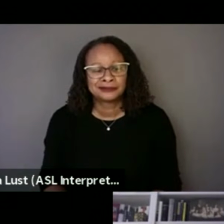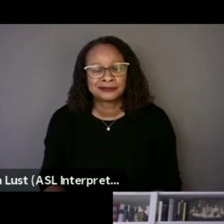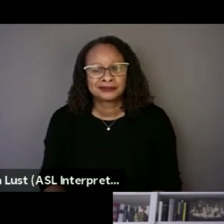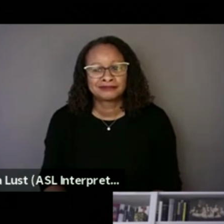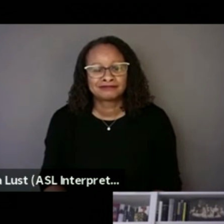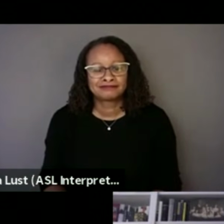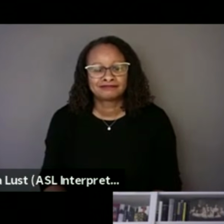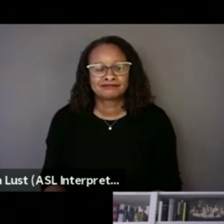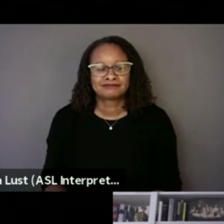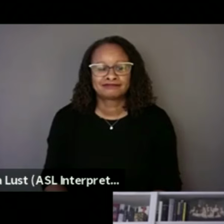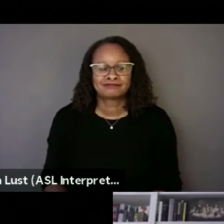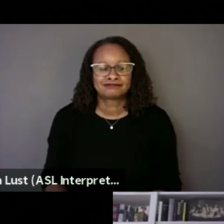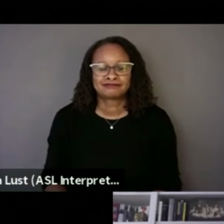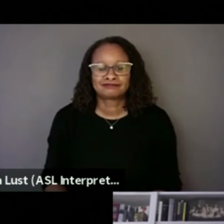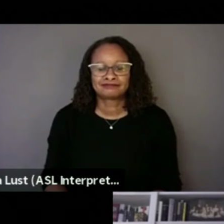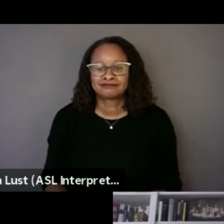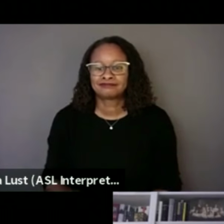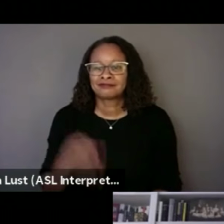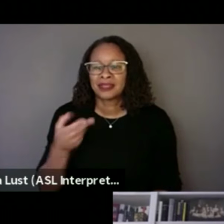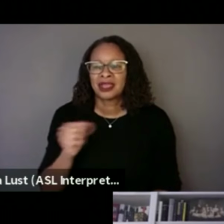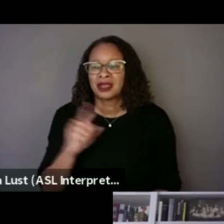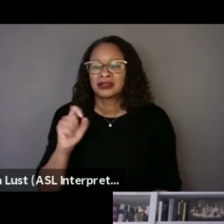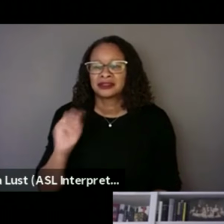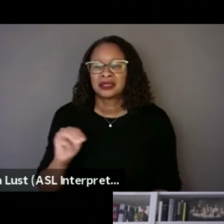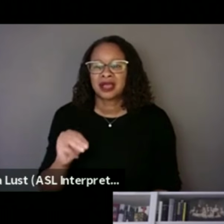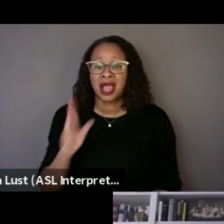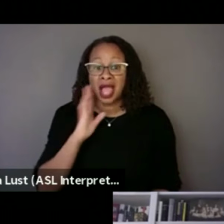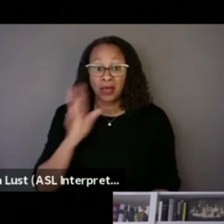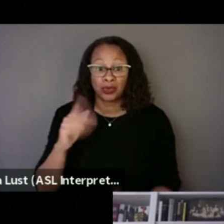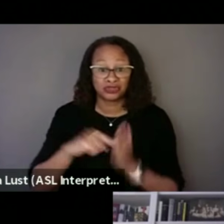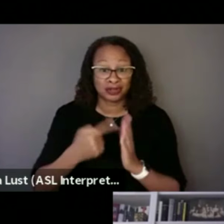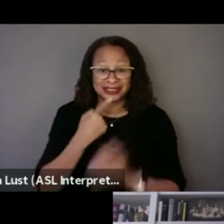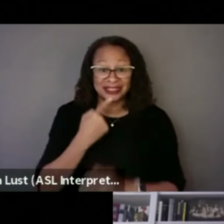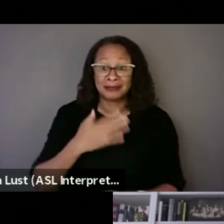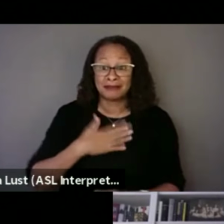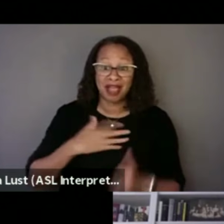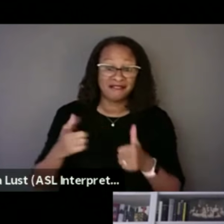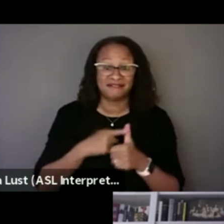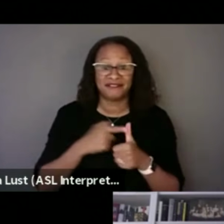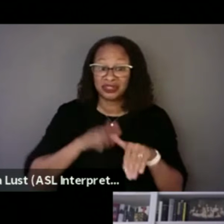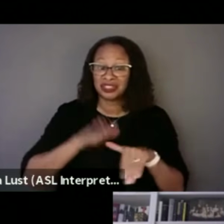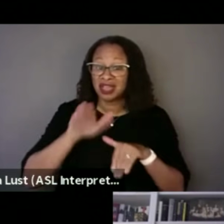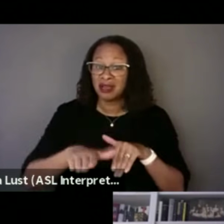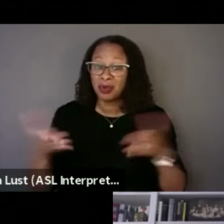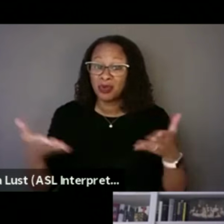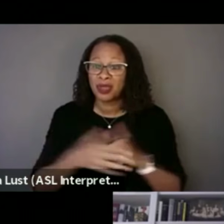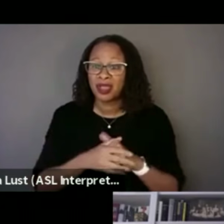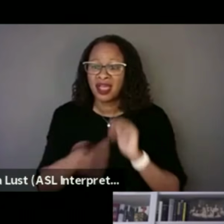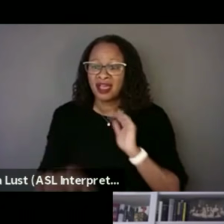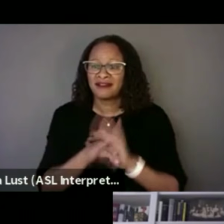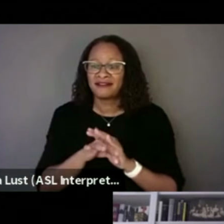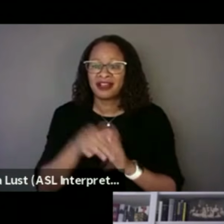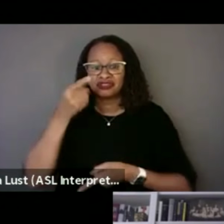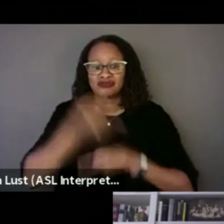I mean, I think I'll let Hazem continue. Maybe I'll start and say, I mean, I think my first step is finding the right Hazems.